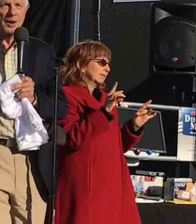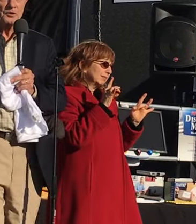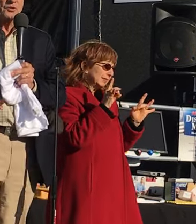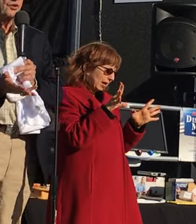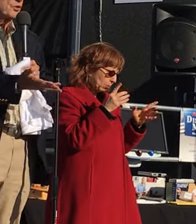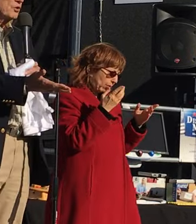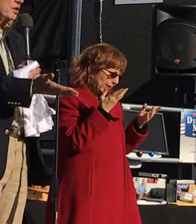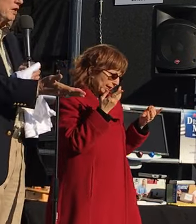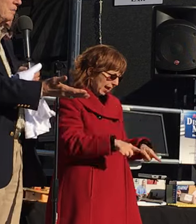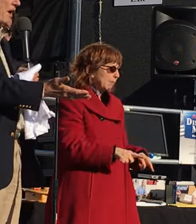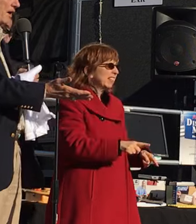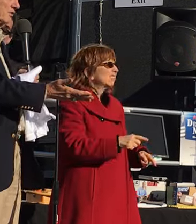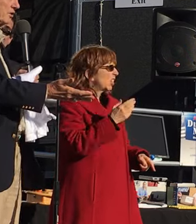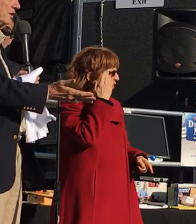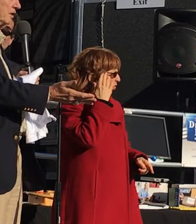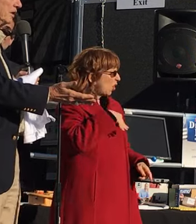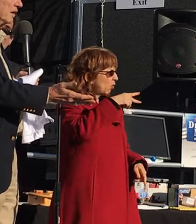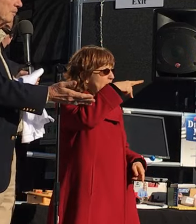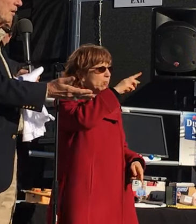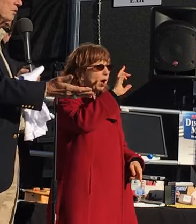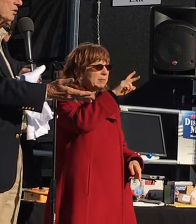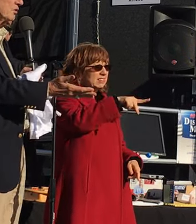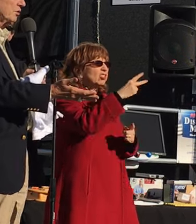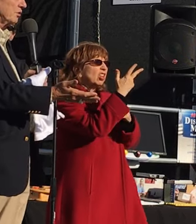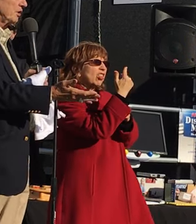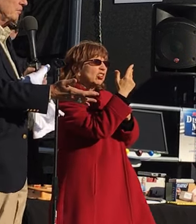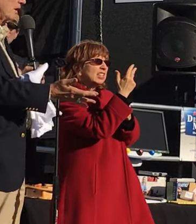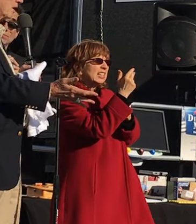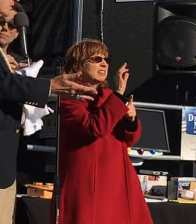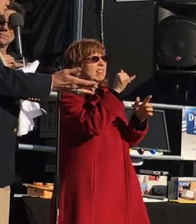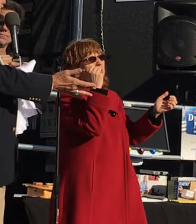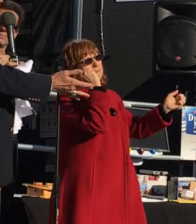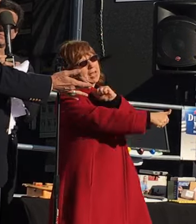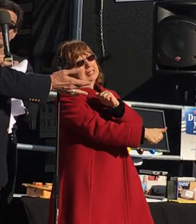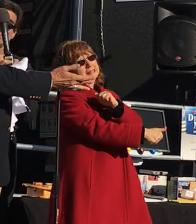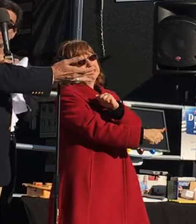proposition 13 passed proposition 13 passed so we had 10 million dollars that we were